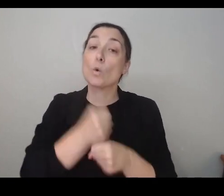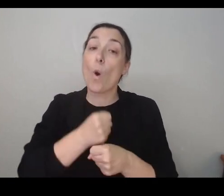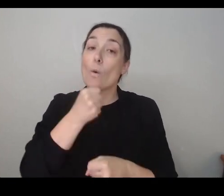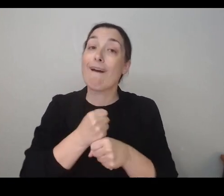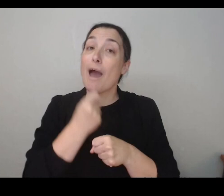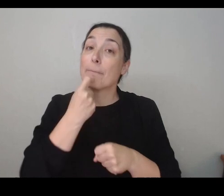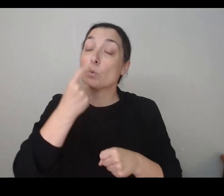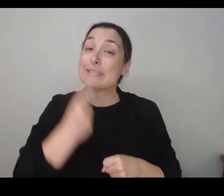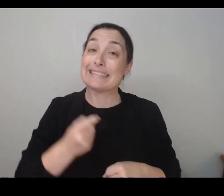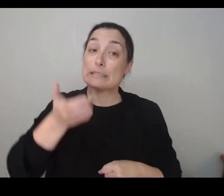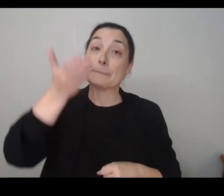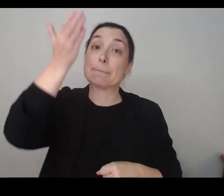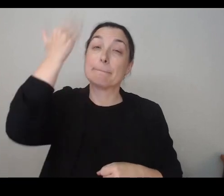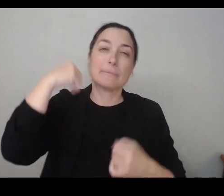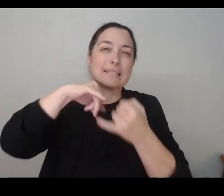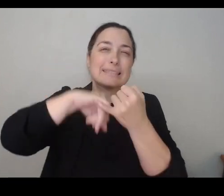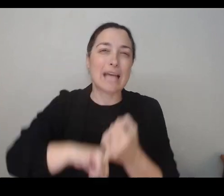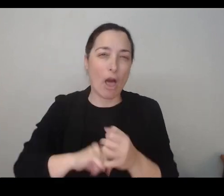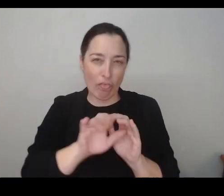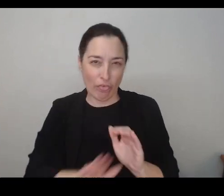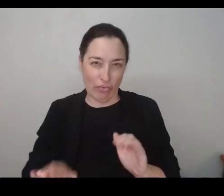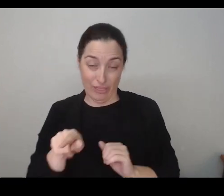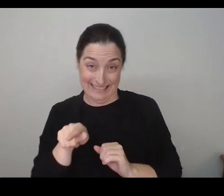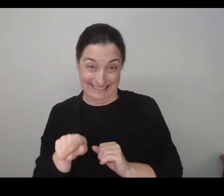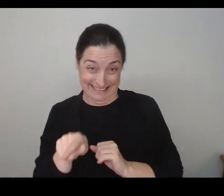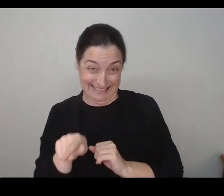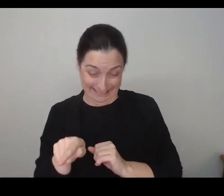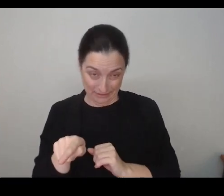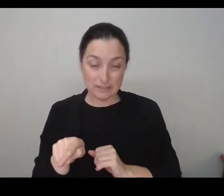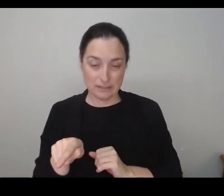on the south coast is, which, for those who don't know,